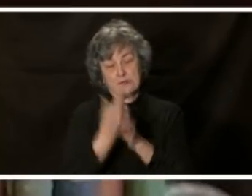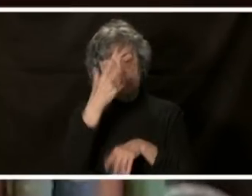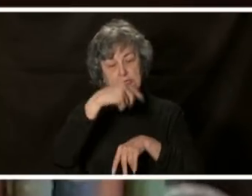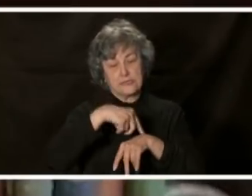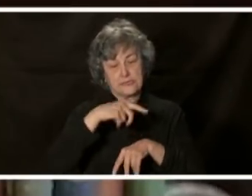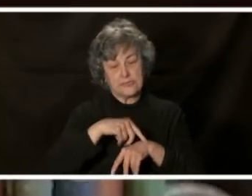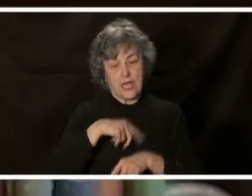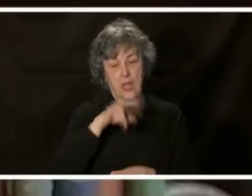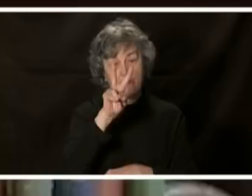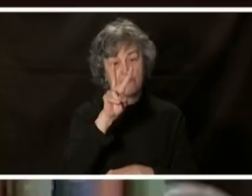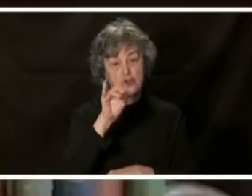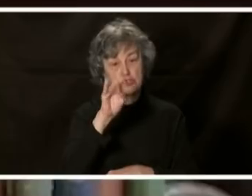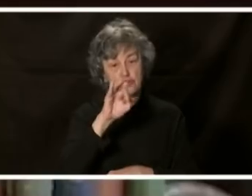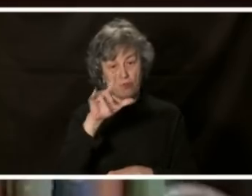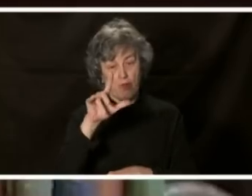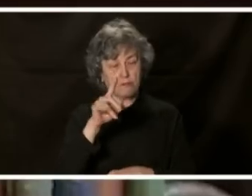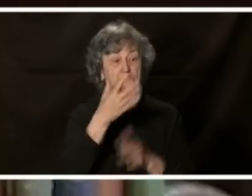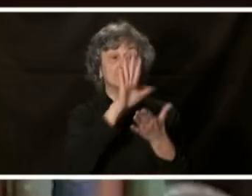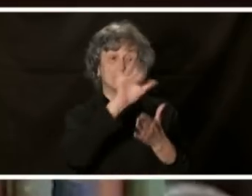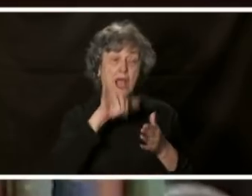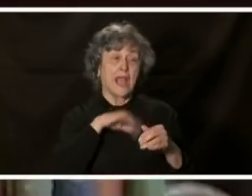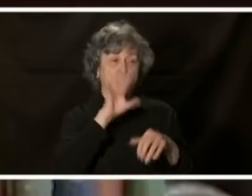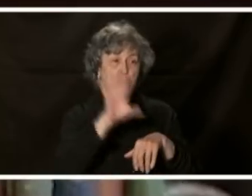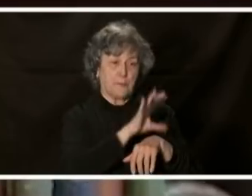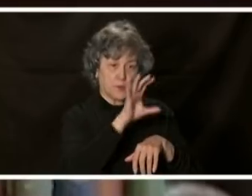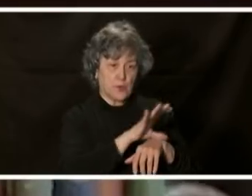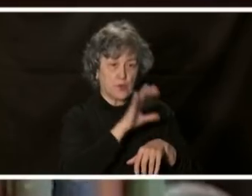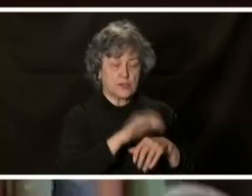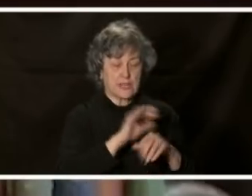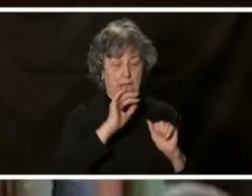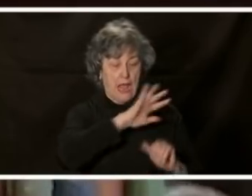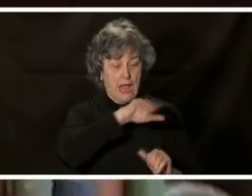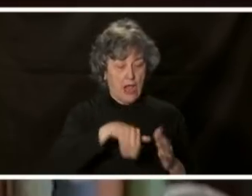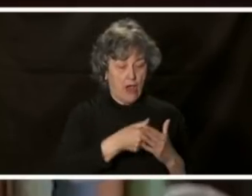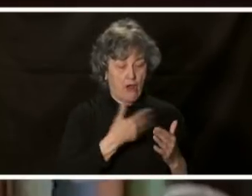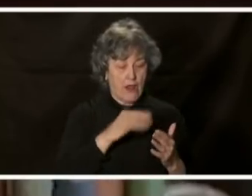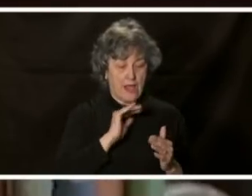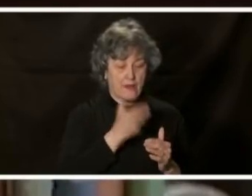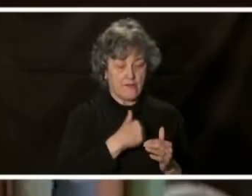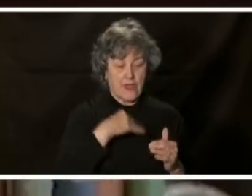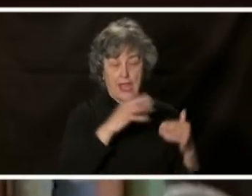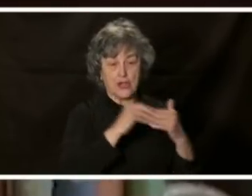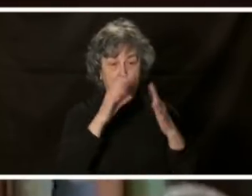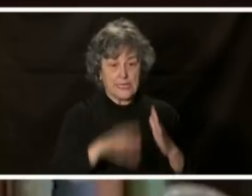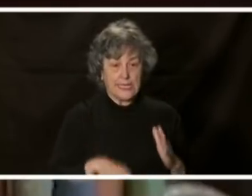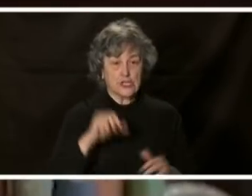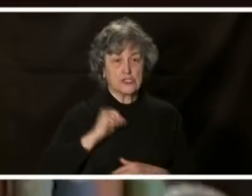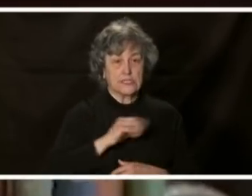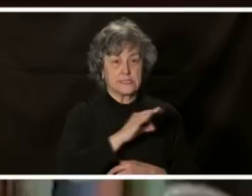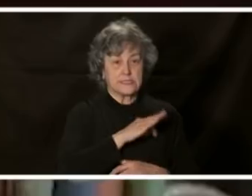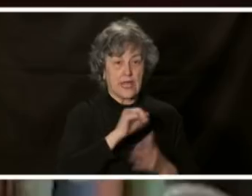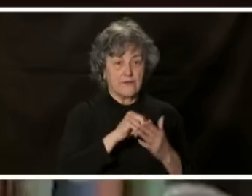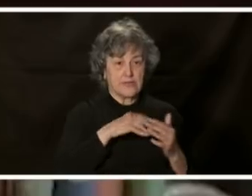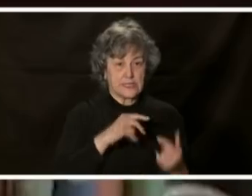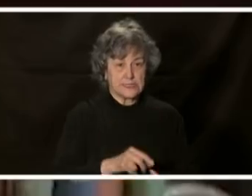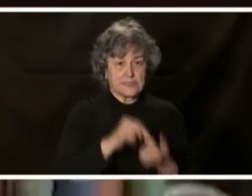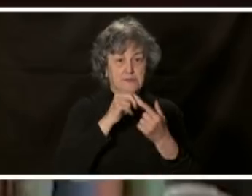OUR SENIOR LEADERSHIP, FACULTY, AND STAFF WANT TO TAKE THIS OCCASION AND MAKE IT AS MOMENTOUS